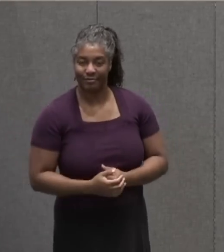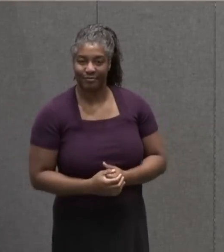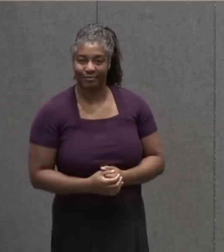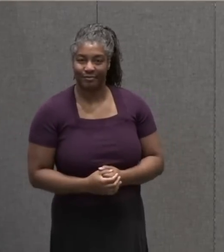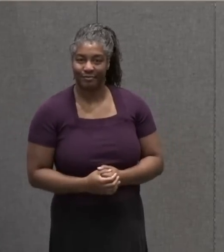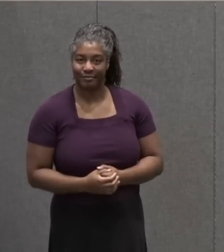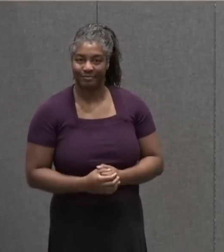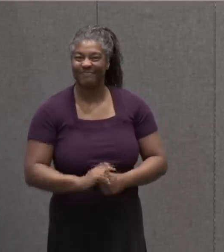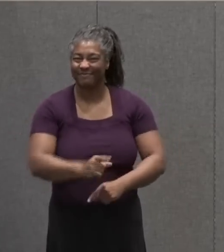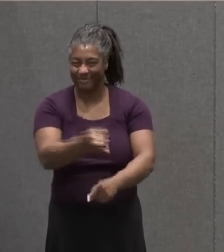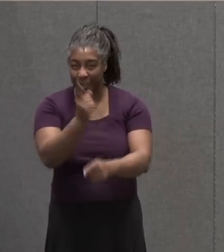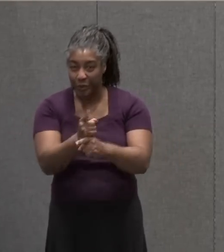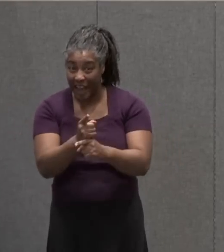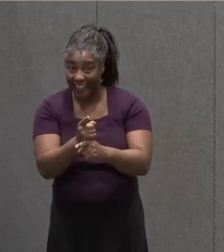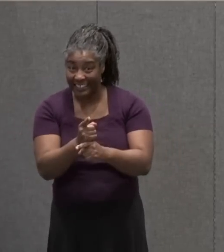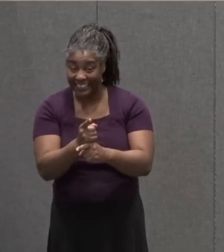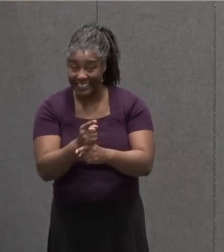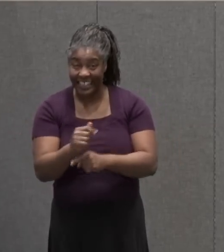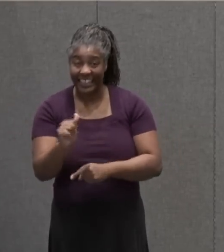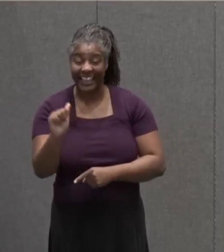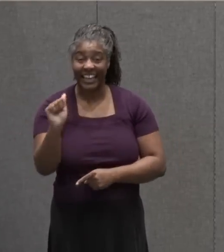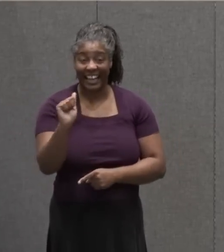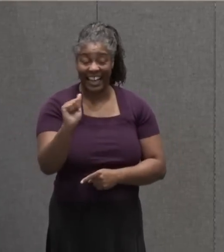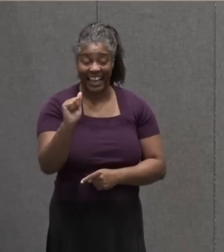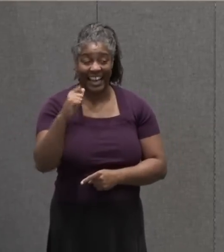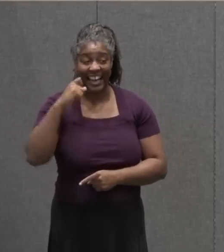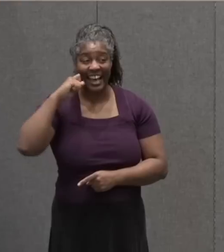That's right, a, apple, A.